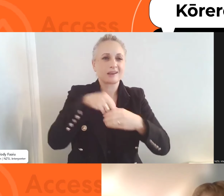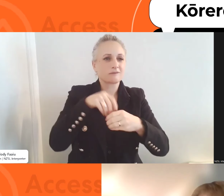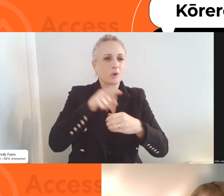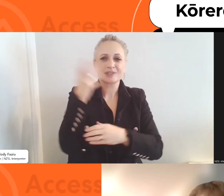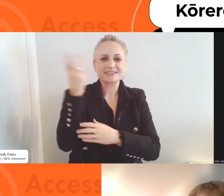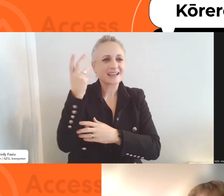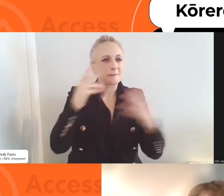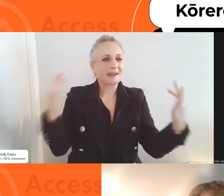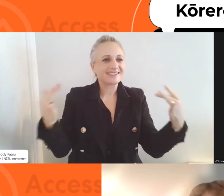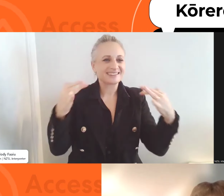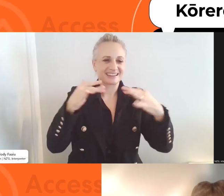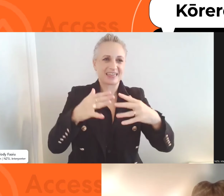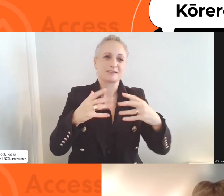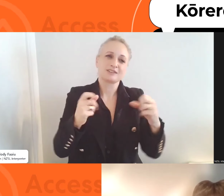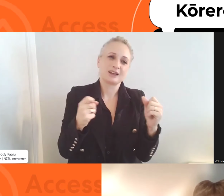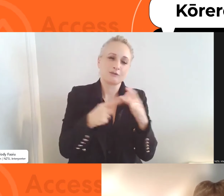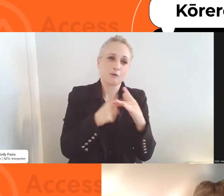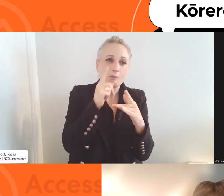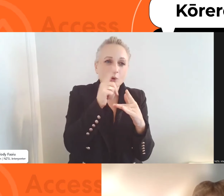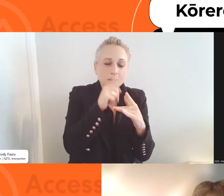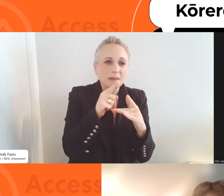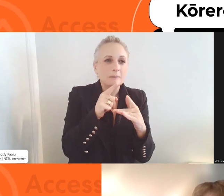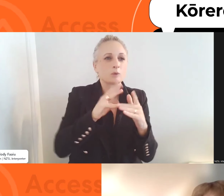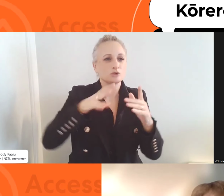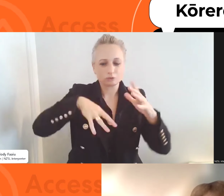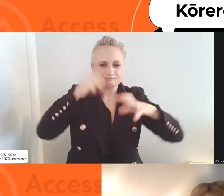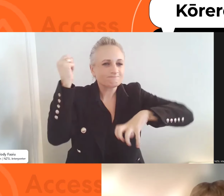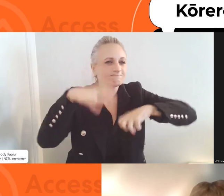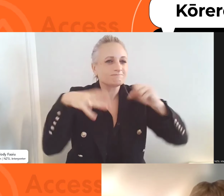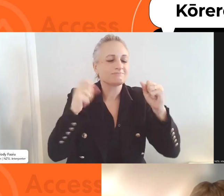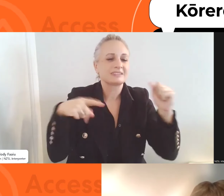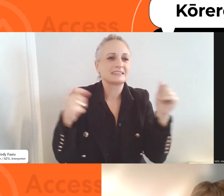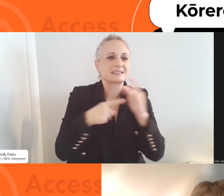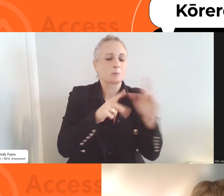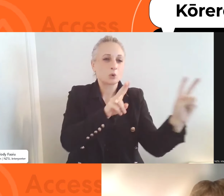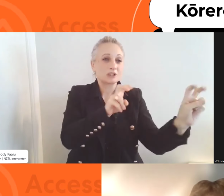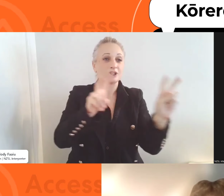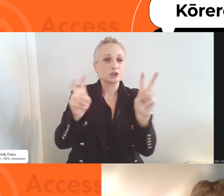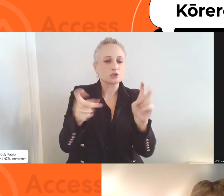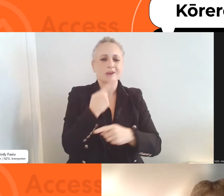important issue in terms of the role of housing and built environment